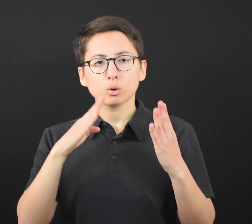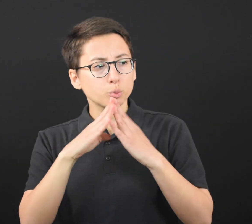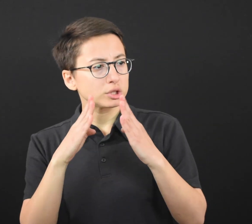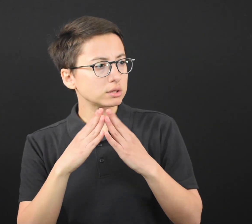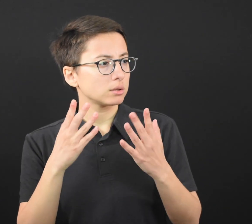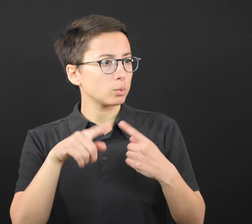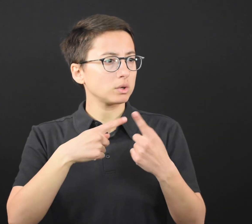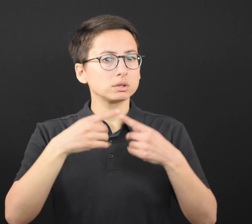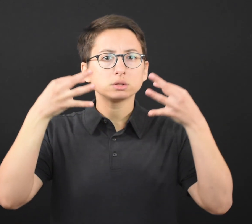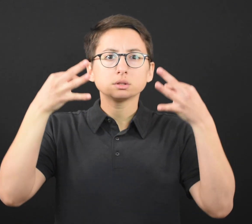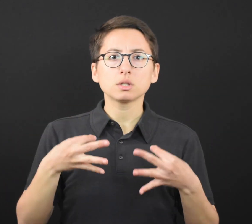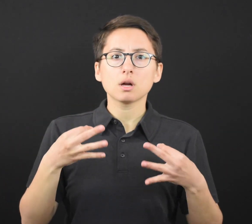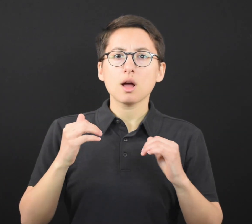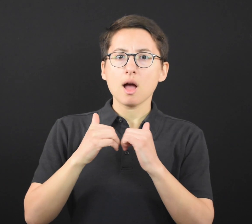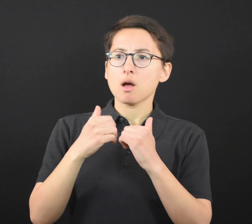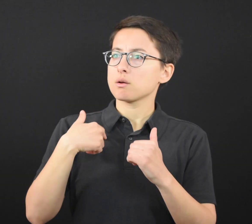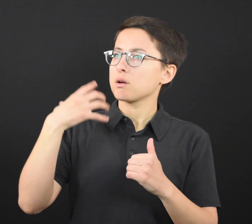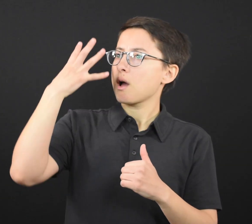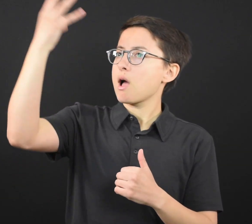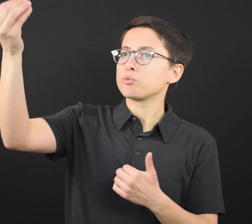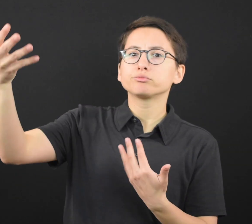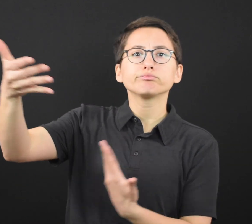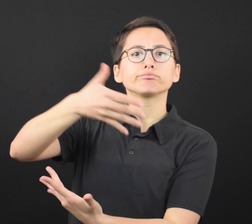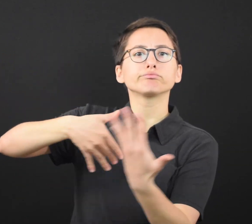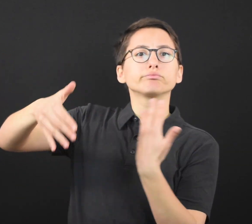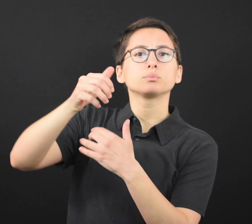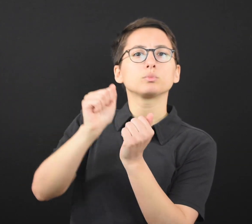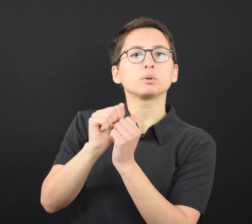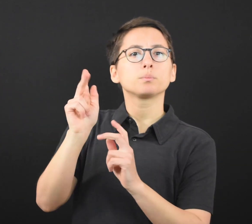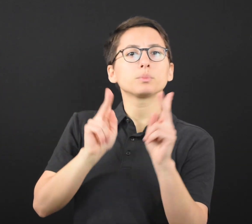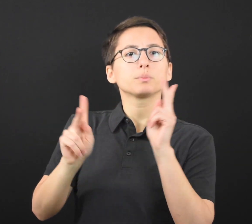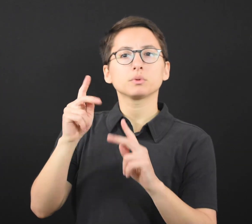when deciding whether or not to go out or interact with people who do not live with you.